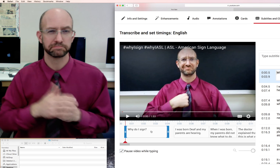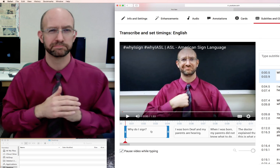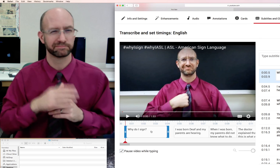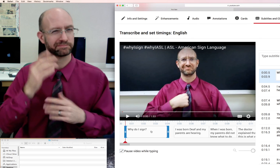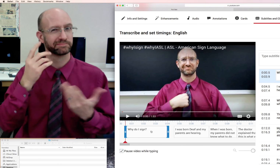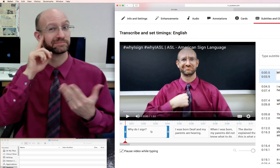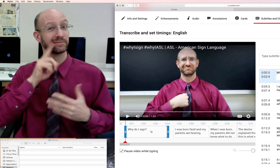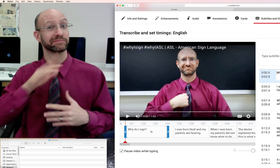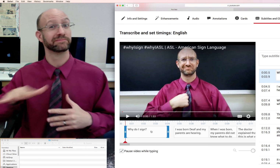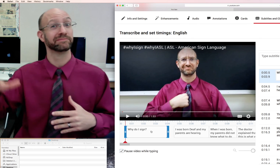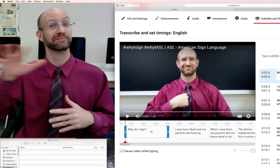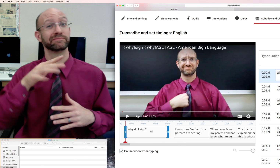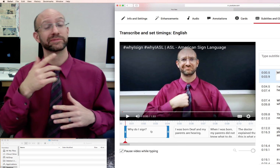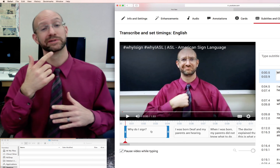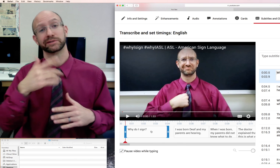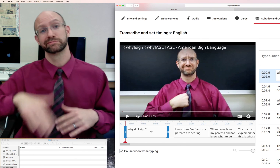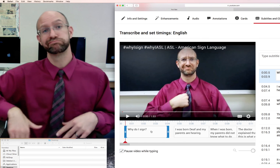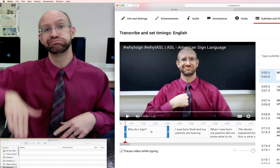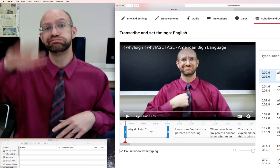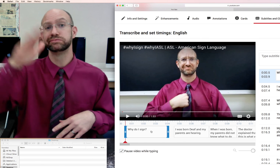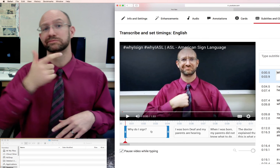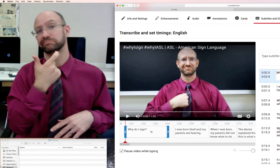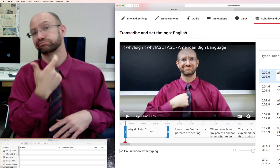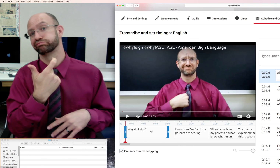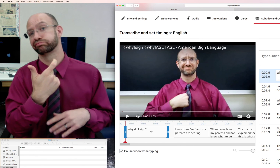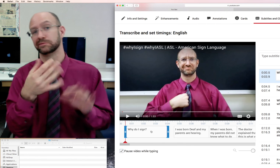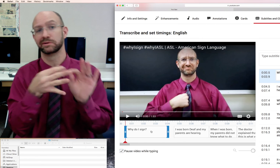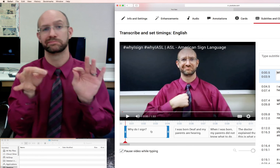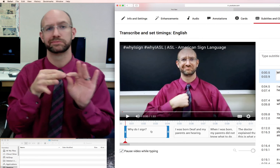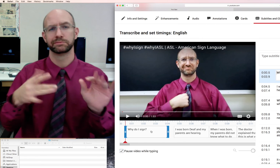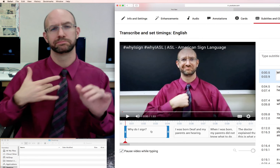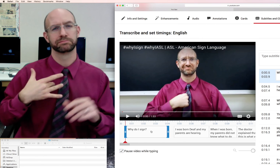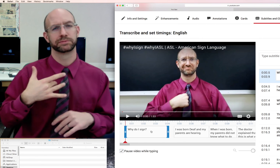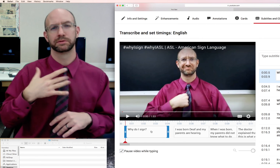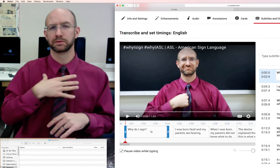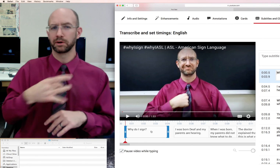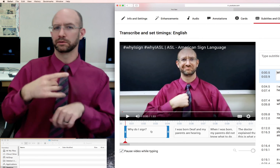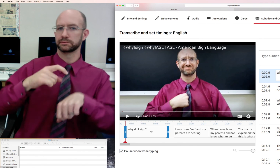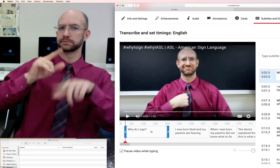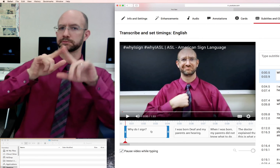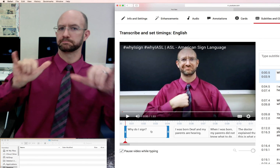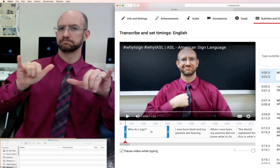Deaf people who grew up watching captions usually prefer if the captions show up on a timely basis which is at the same time.